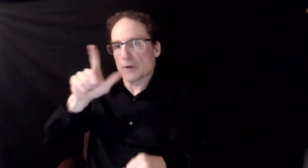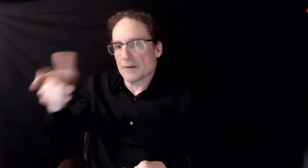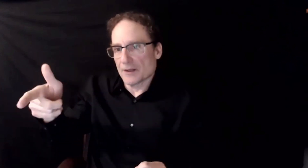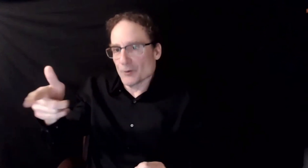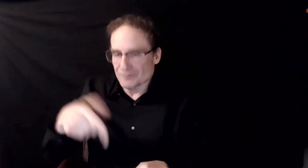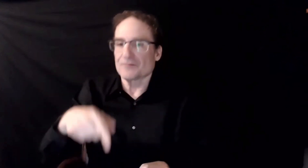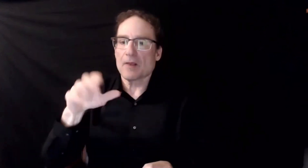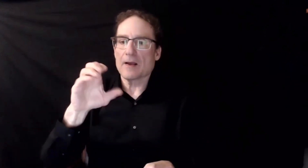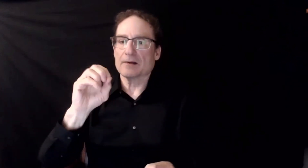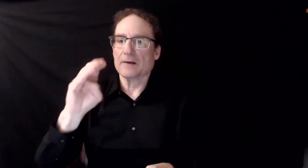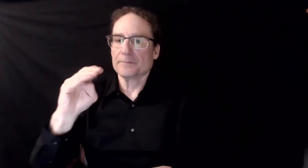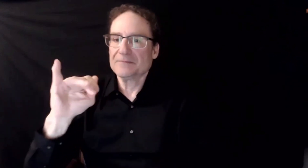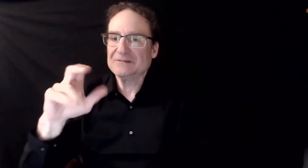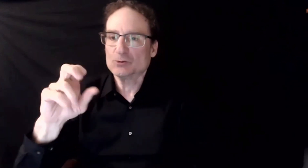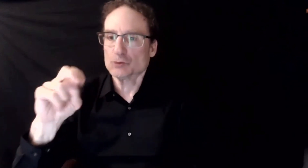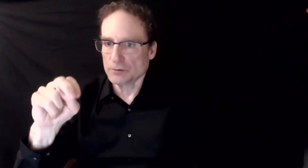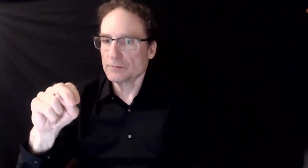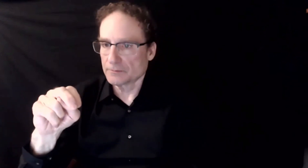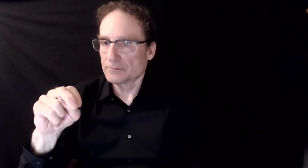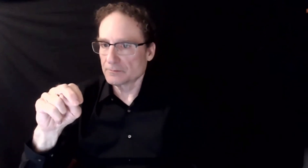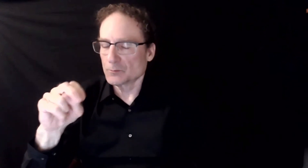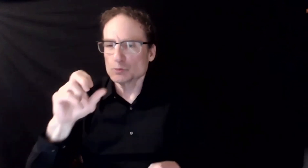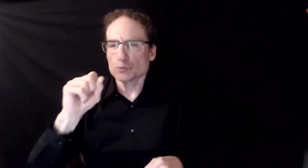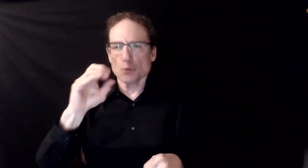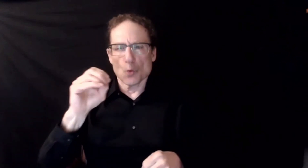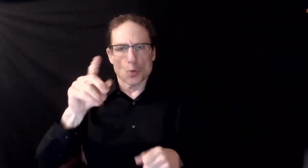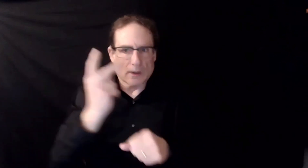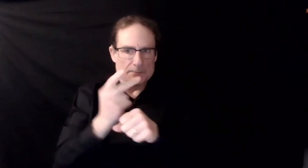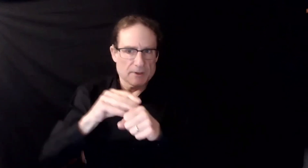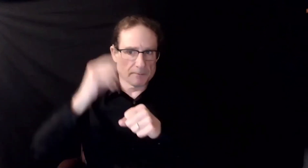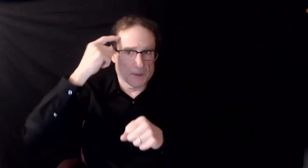which five years down the road, the Commission was established.